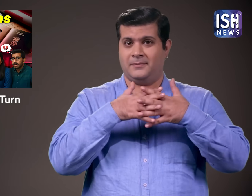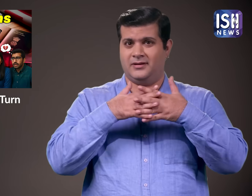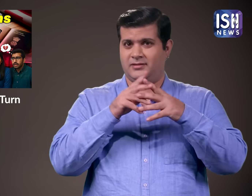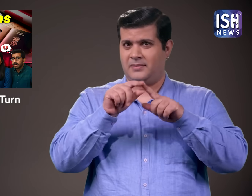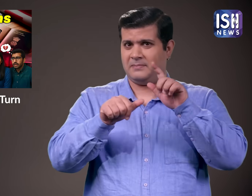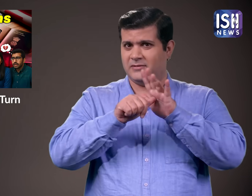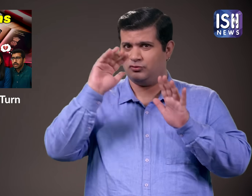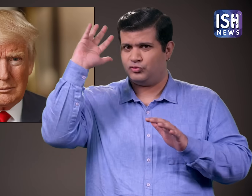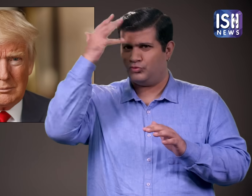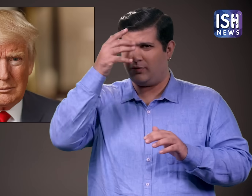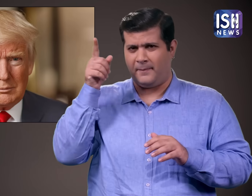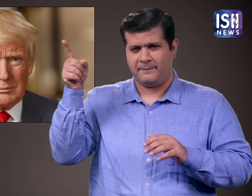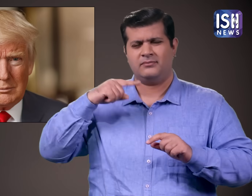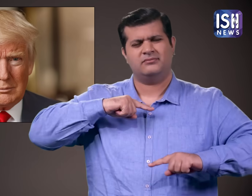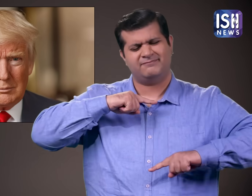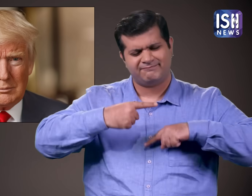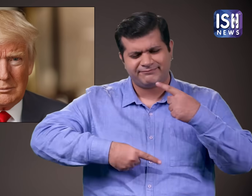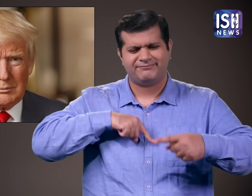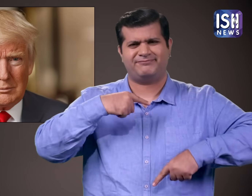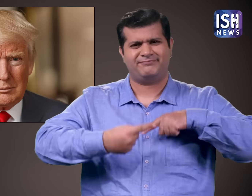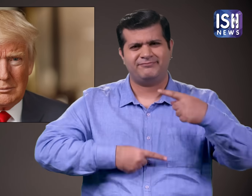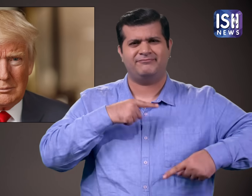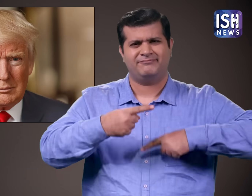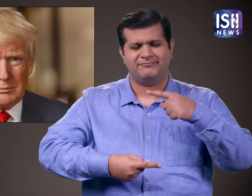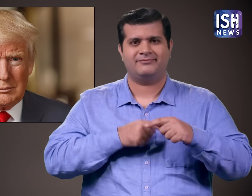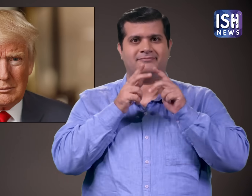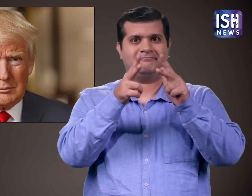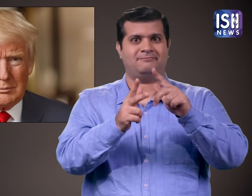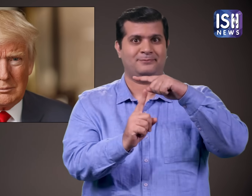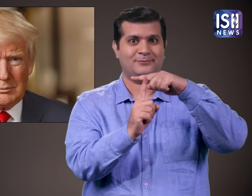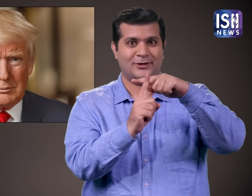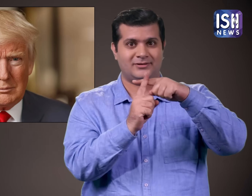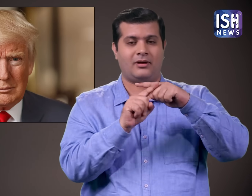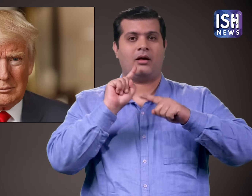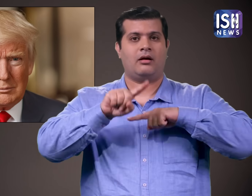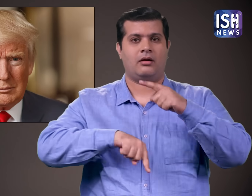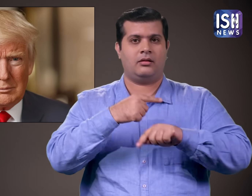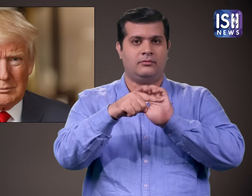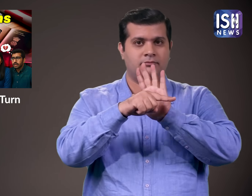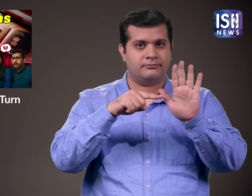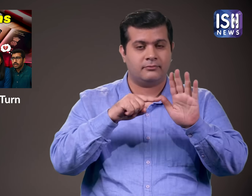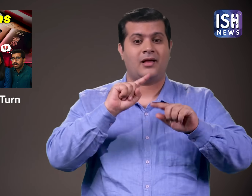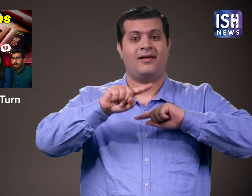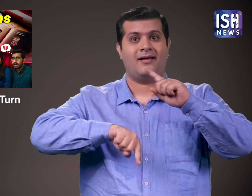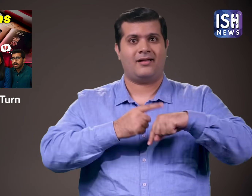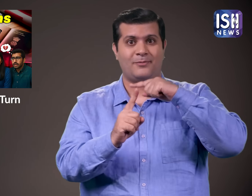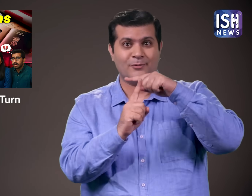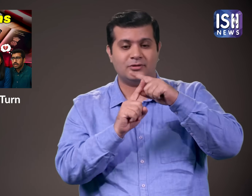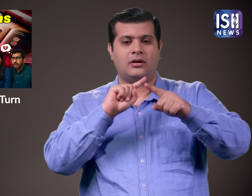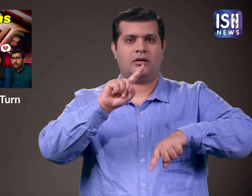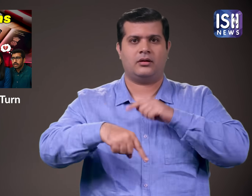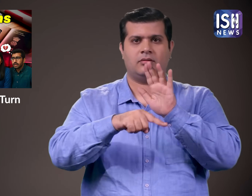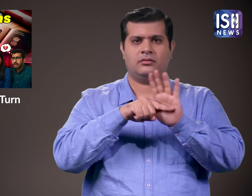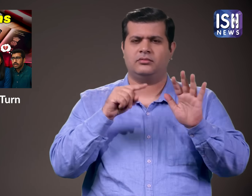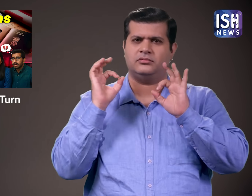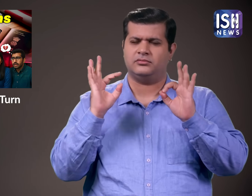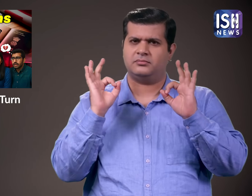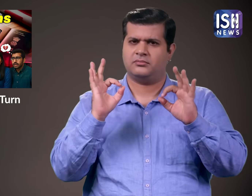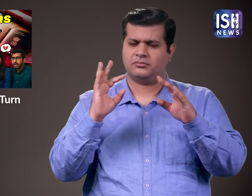U.S. President Donald Trump often presents issues positively, only to take a negative stance the following day,.